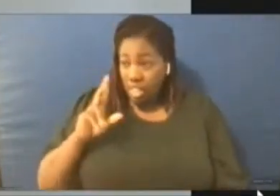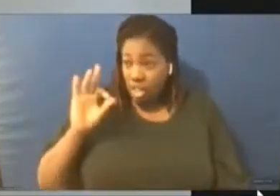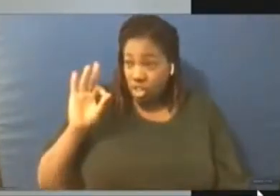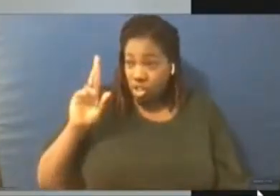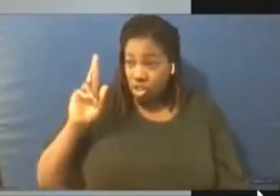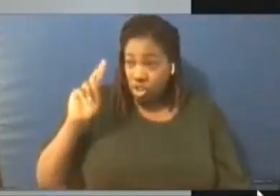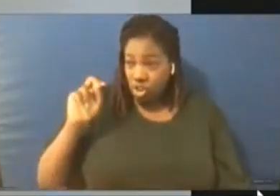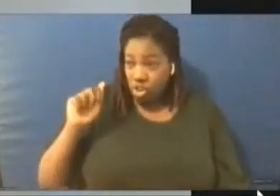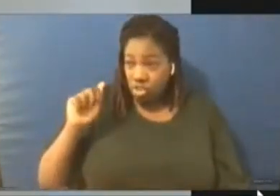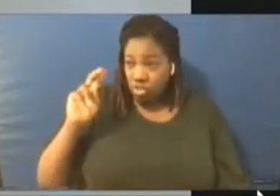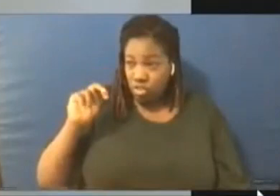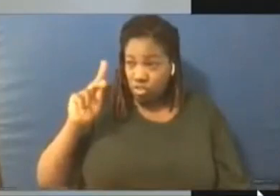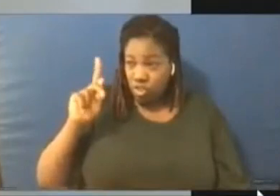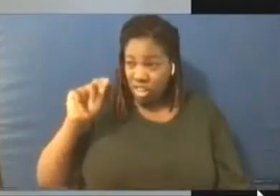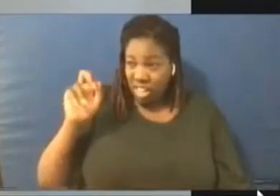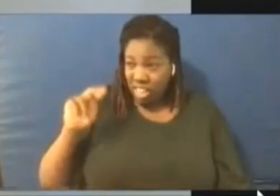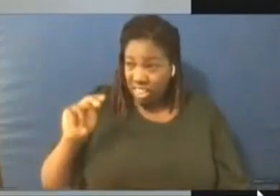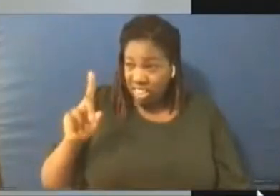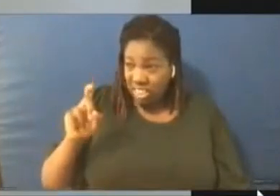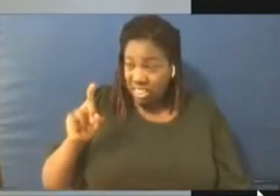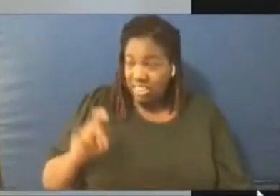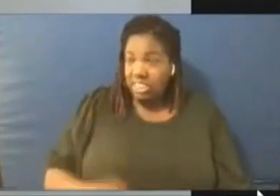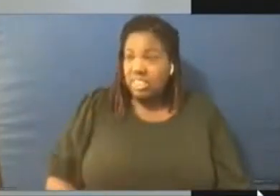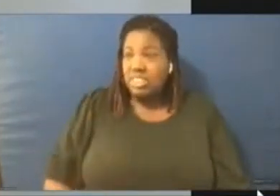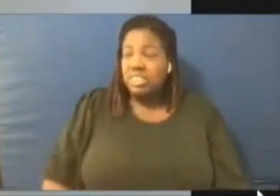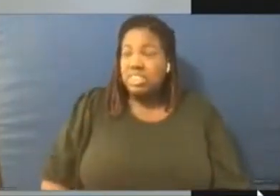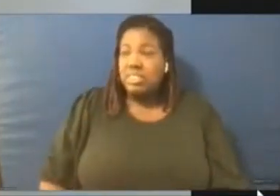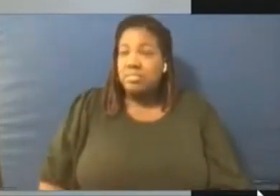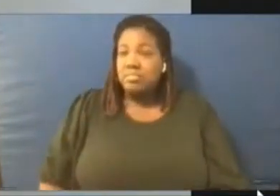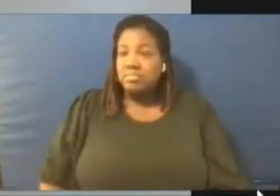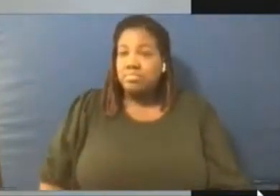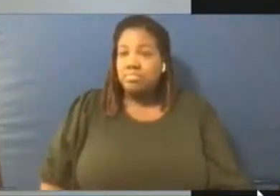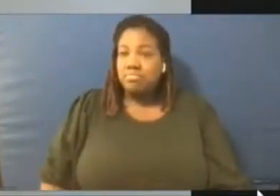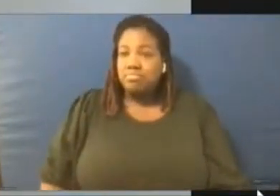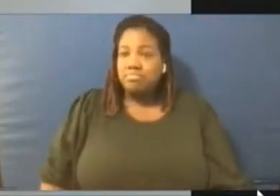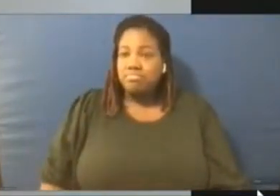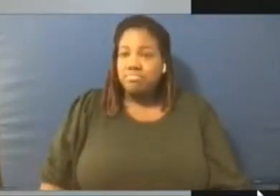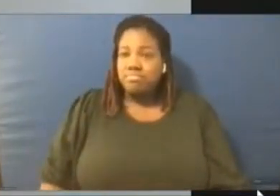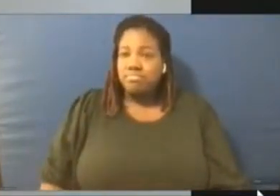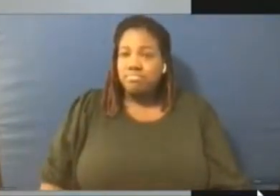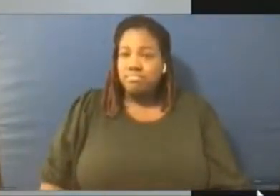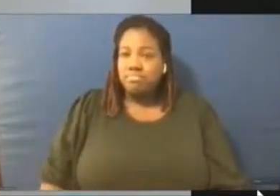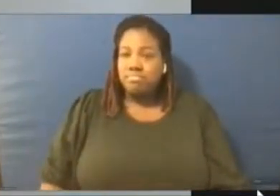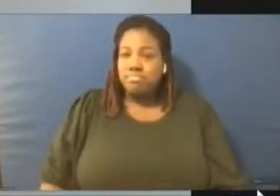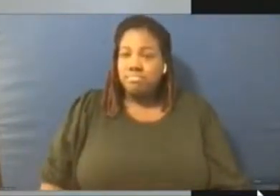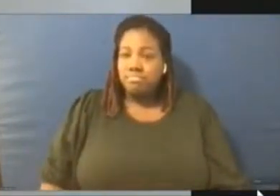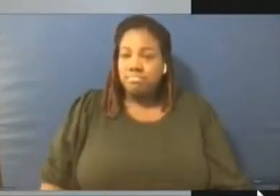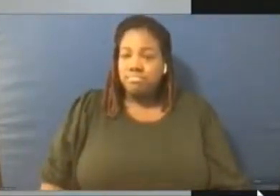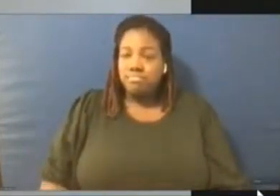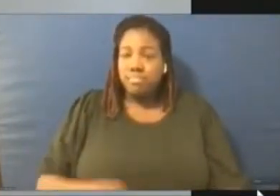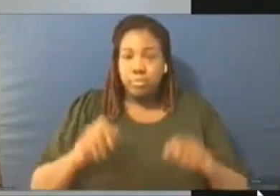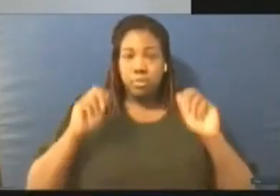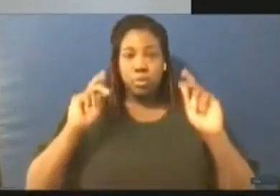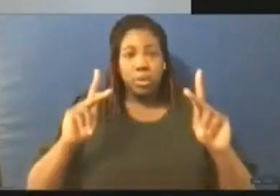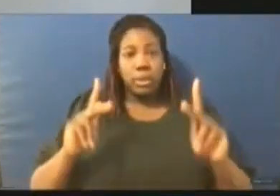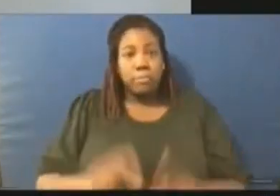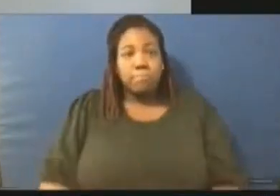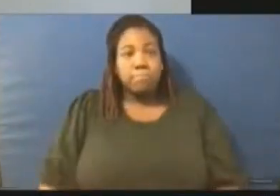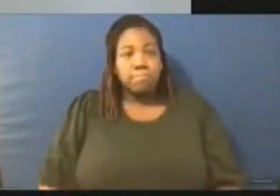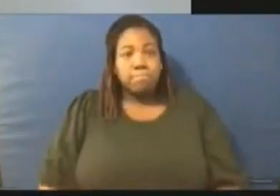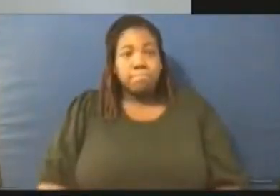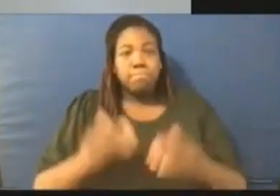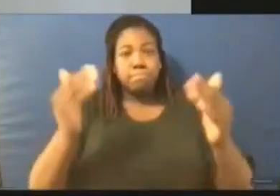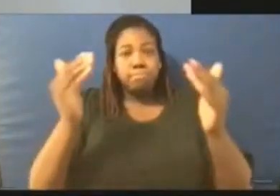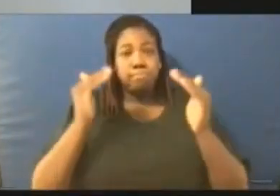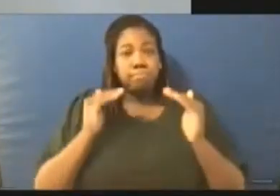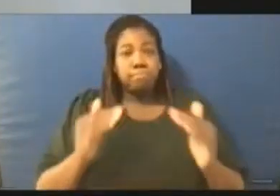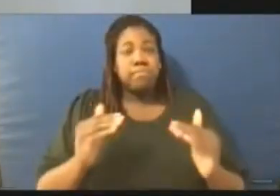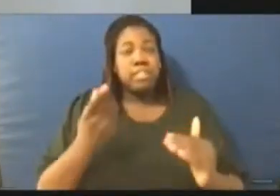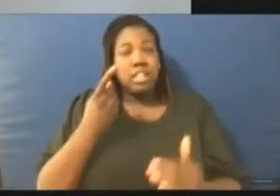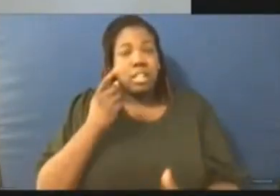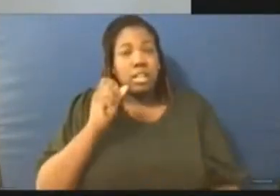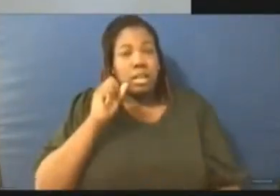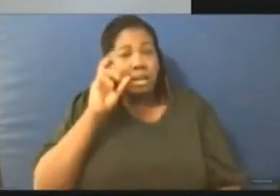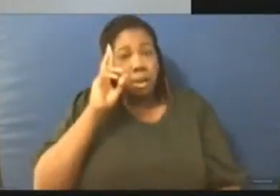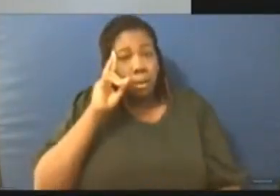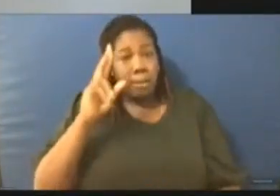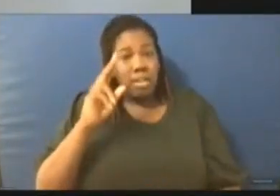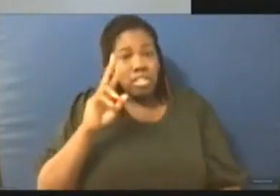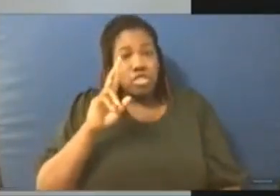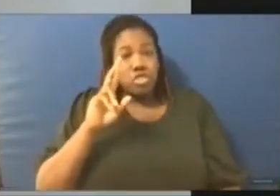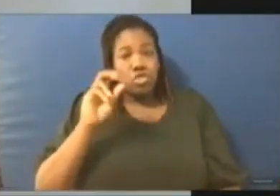Okay, next, we'll hear from Mr. Robert Hewden [spelled phonetically] from Team Vaccinate.